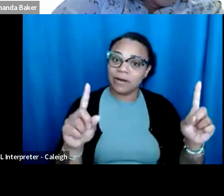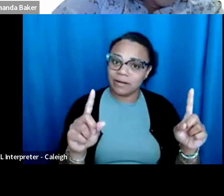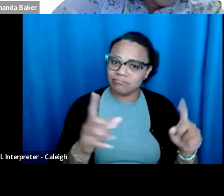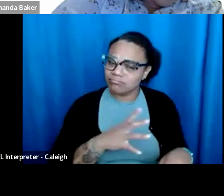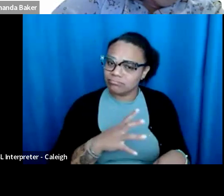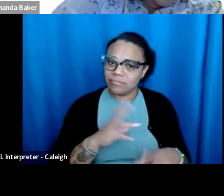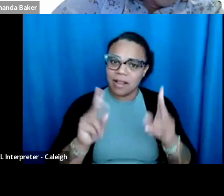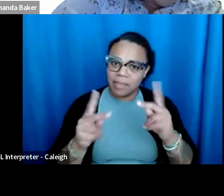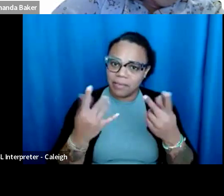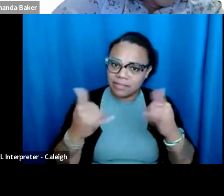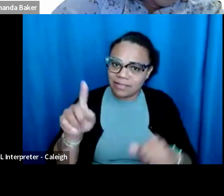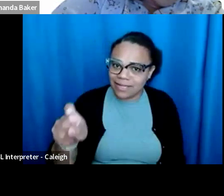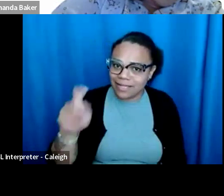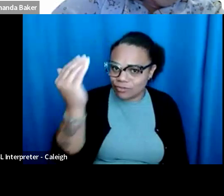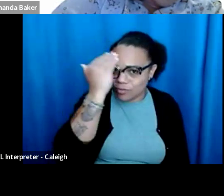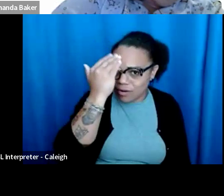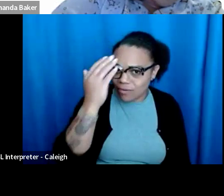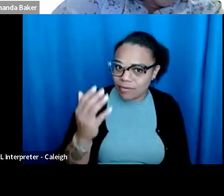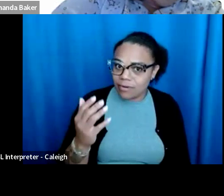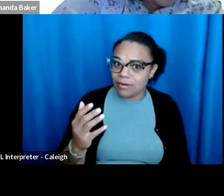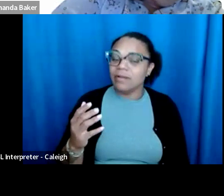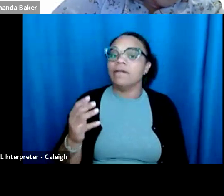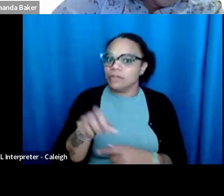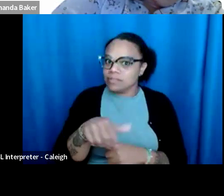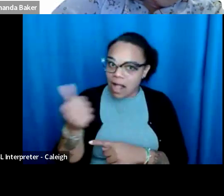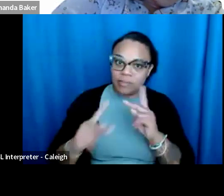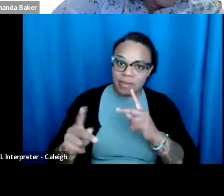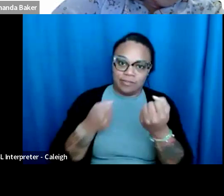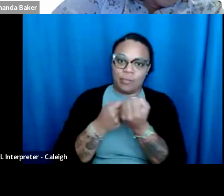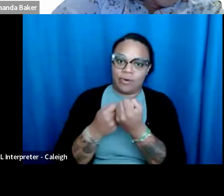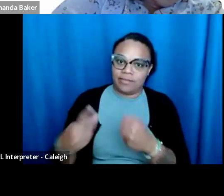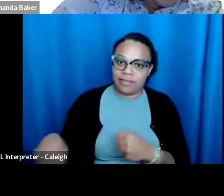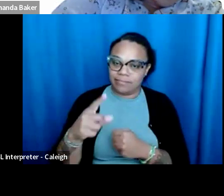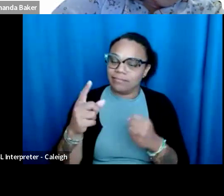that there's somebody else in their corner. That's very, very important.